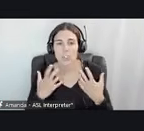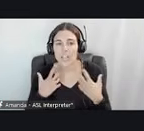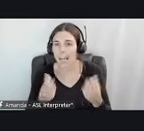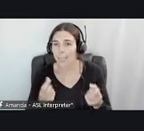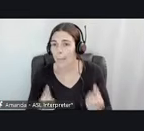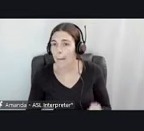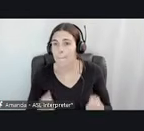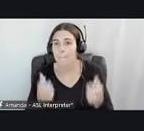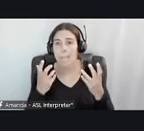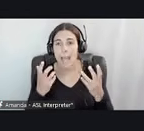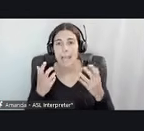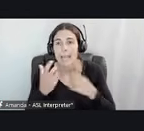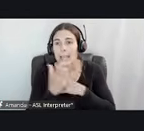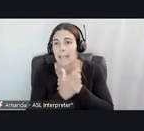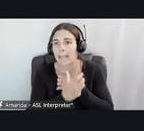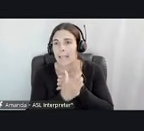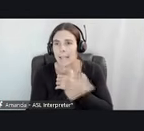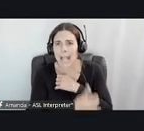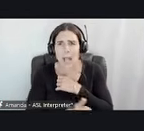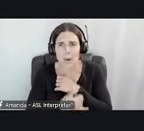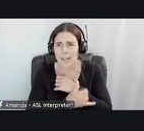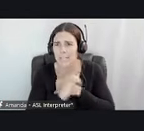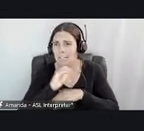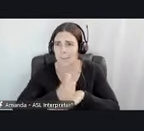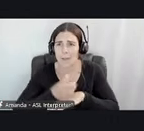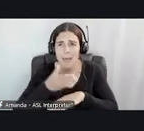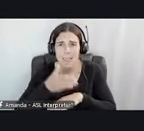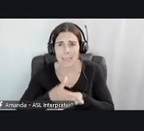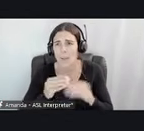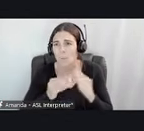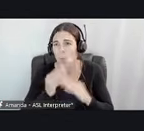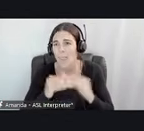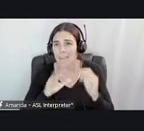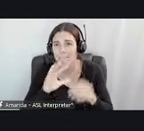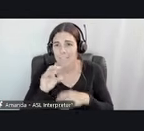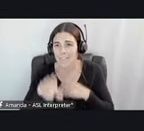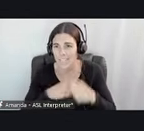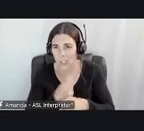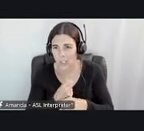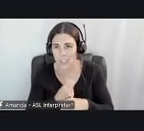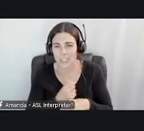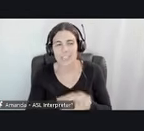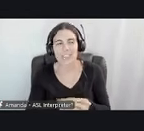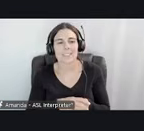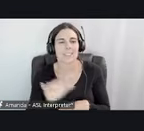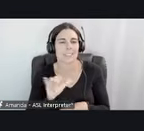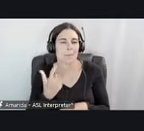have been there for I think over 50 years like us have been around. Um and again being able to just